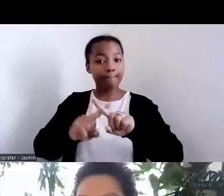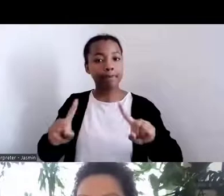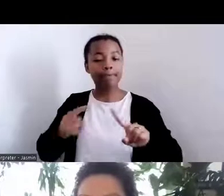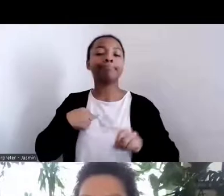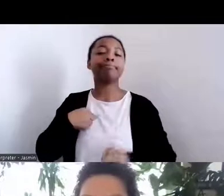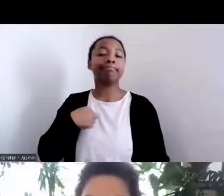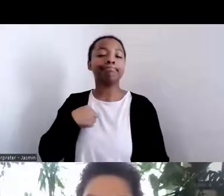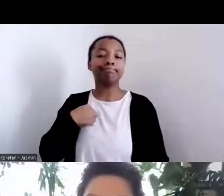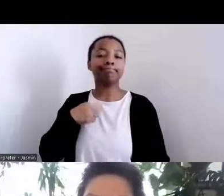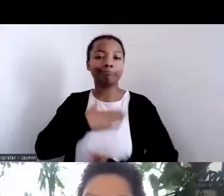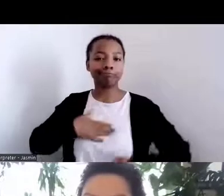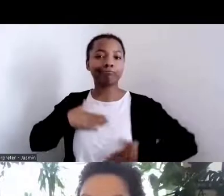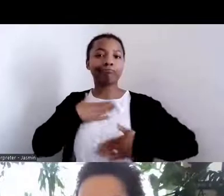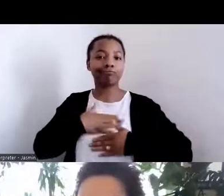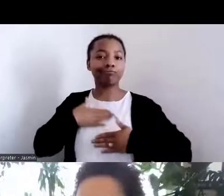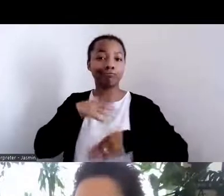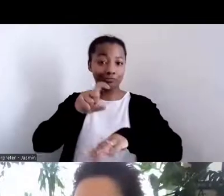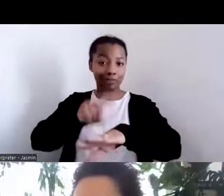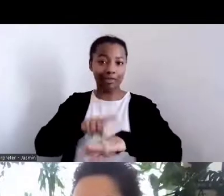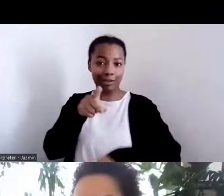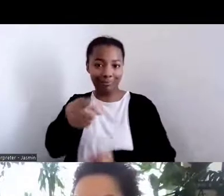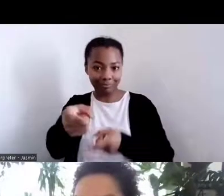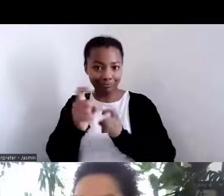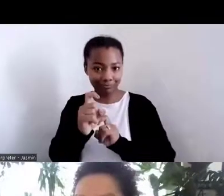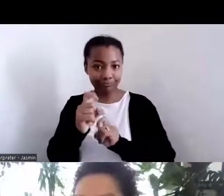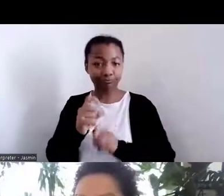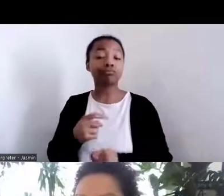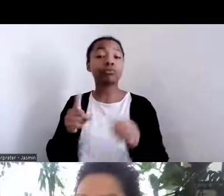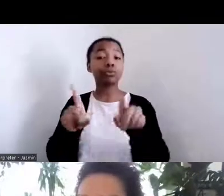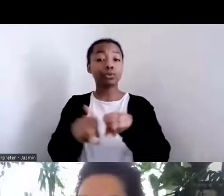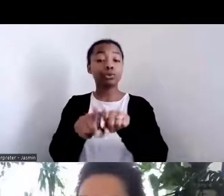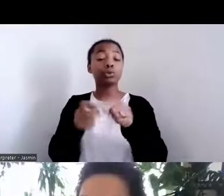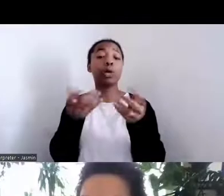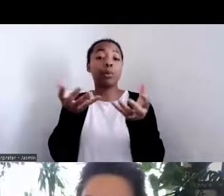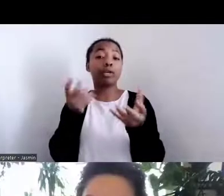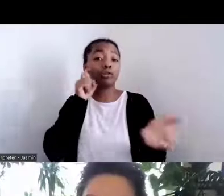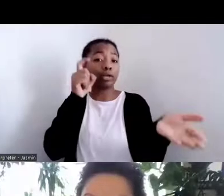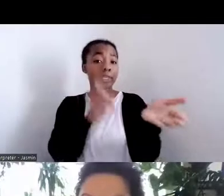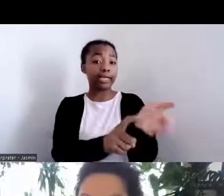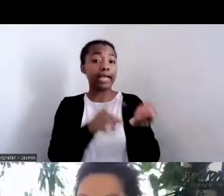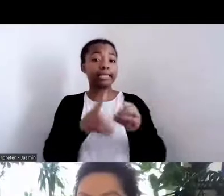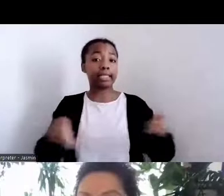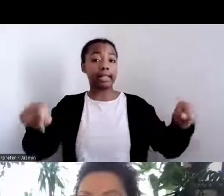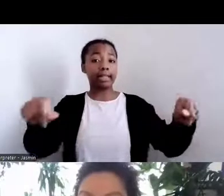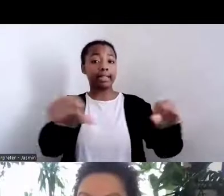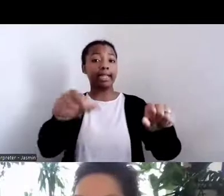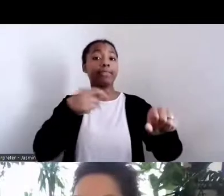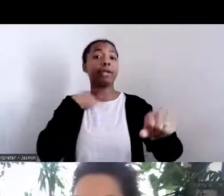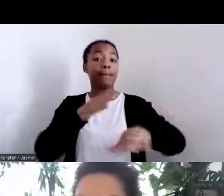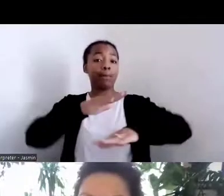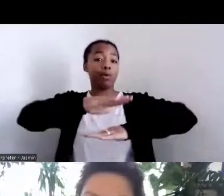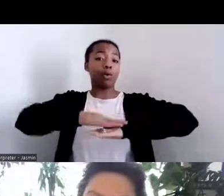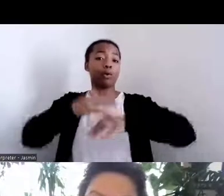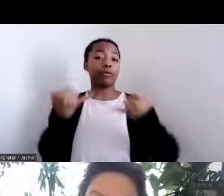I'd also just like to recognize the homelands that I'm on to honor the relatives and the youth and the elders, both the